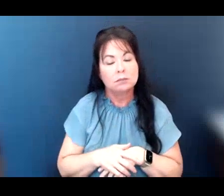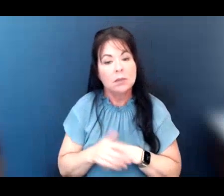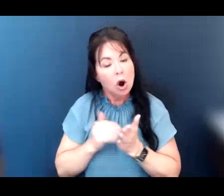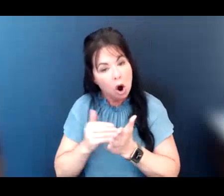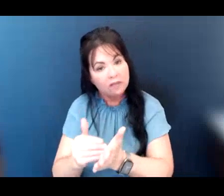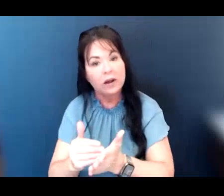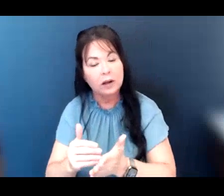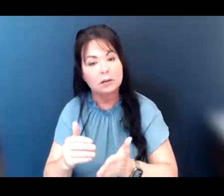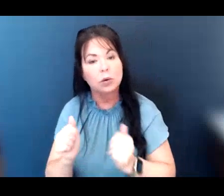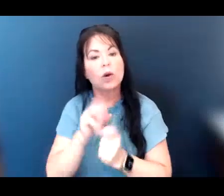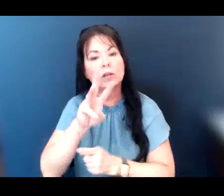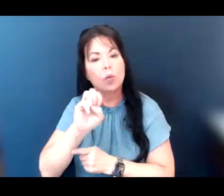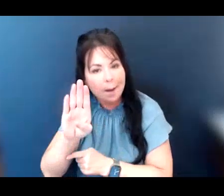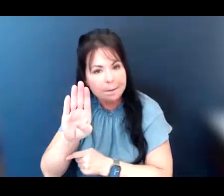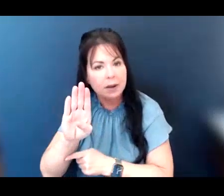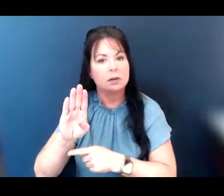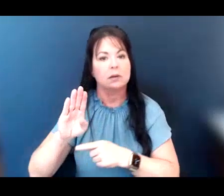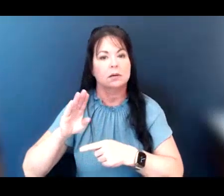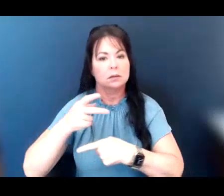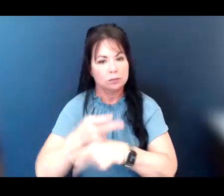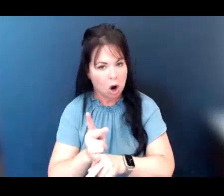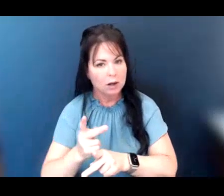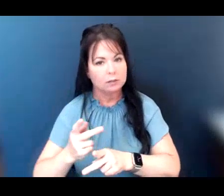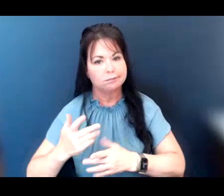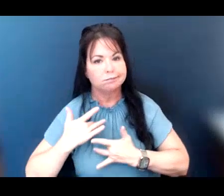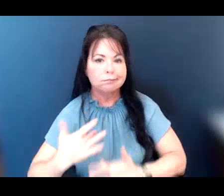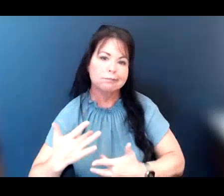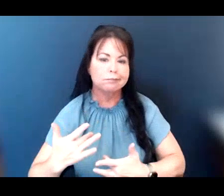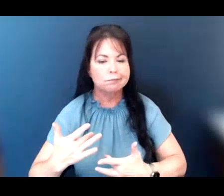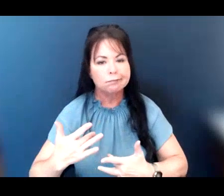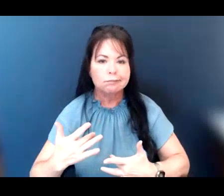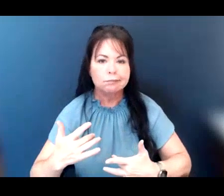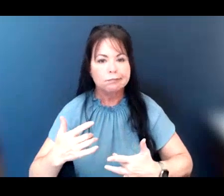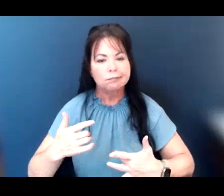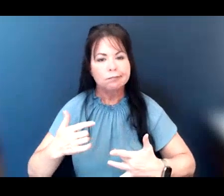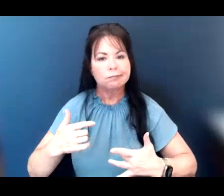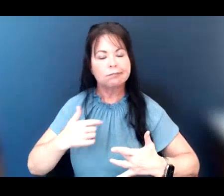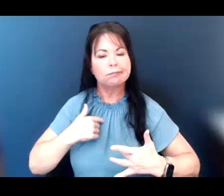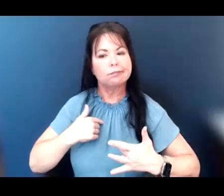to bias them towards audio and visual sensory experiences. But there's people who might not